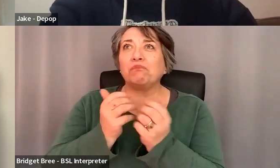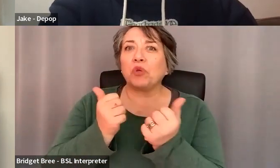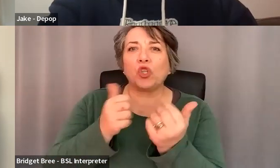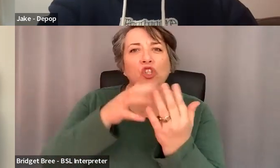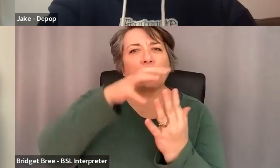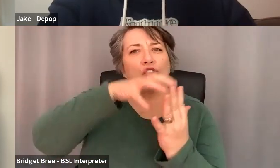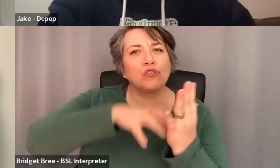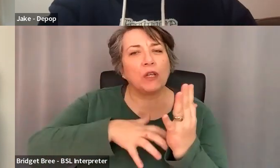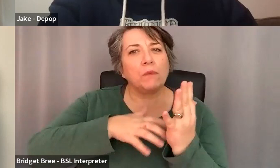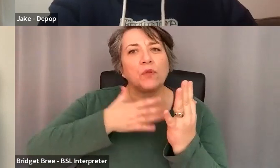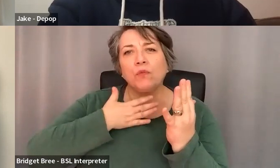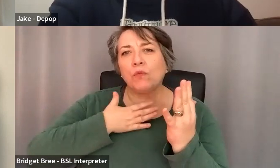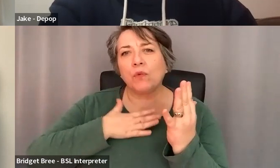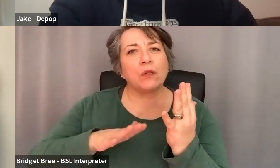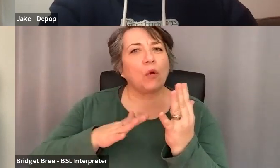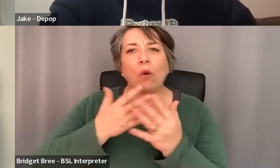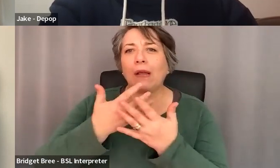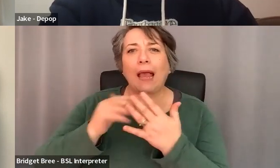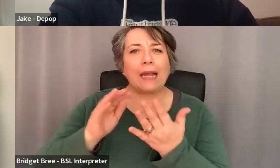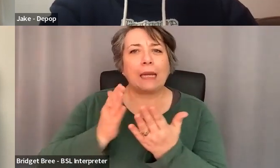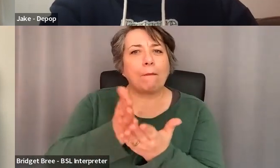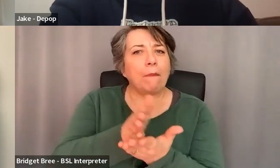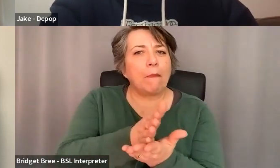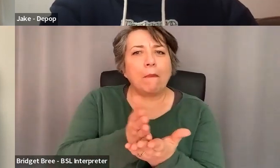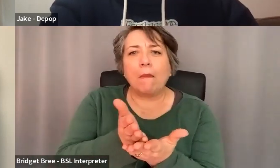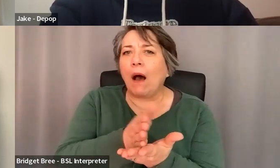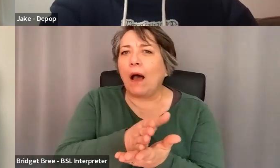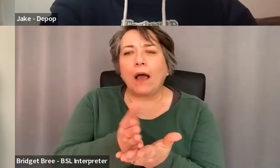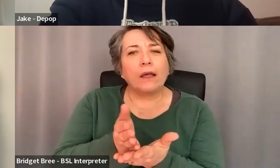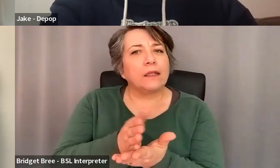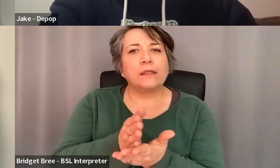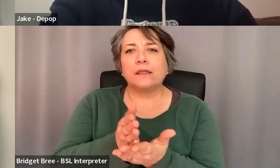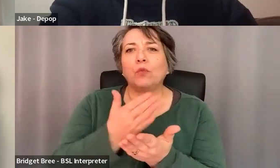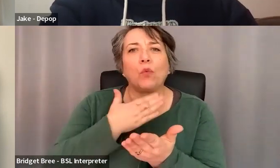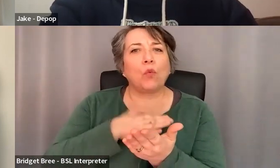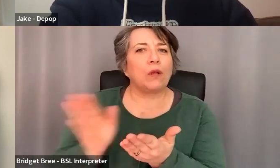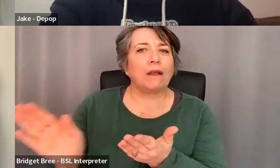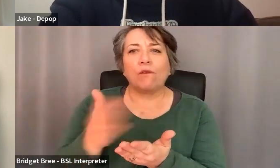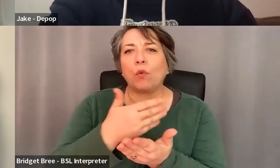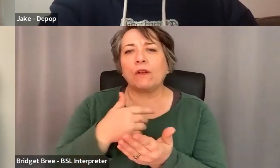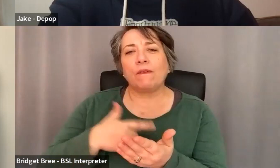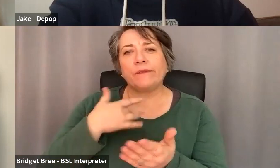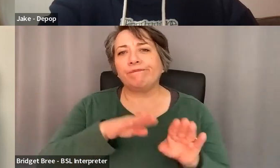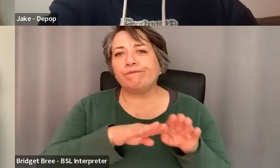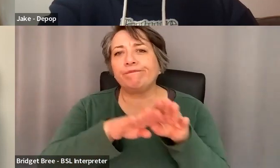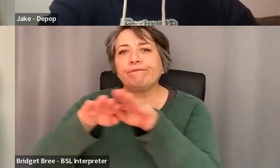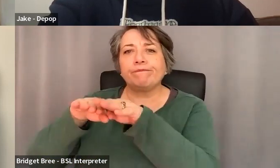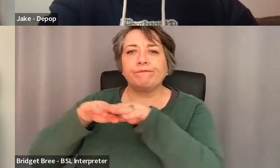that everyone is on that level playing field when coming into a roller deep up. to eradd -- scripts to eradicate bias, and making sure everybody is on a level playing filed coming into a role at Depop.